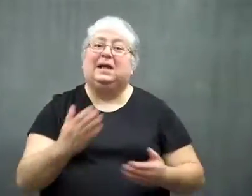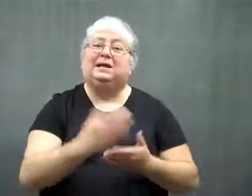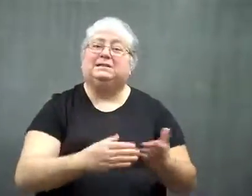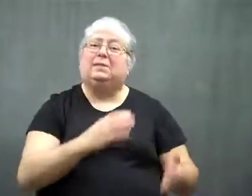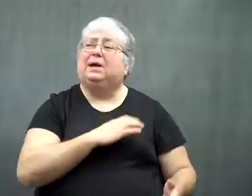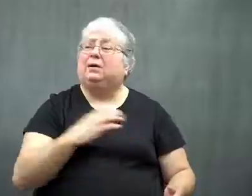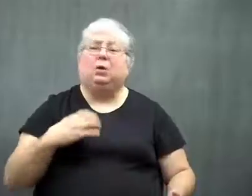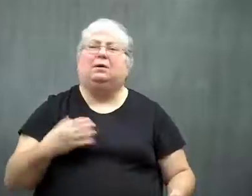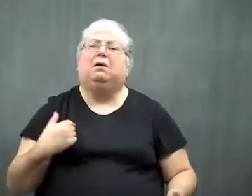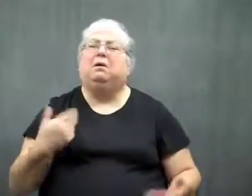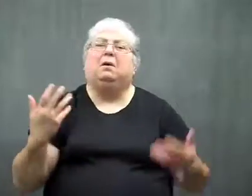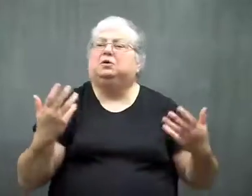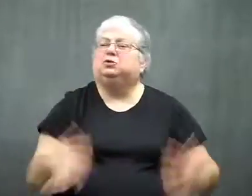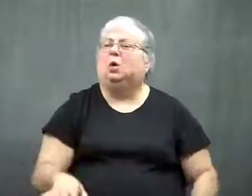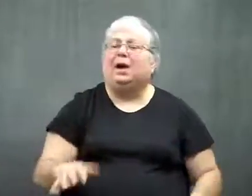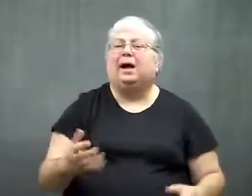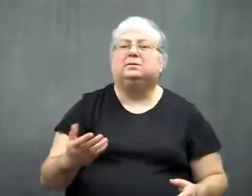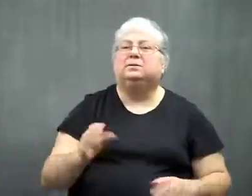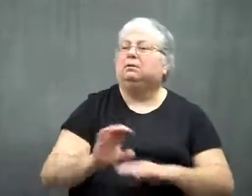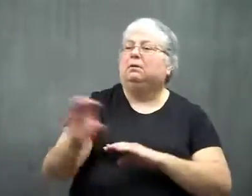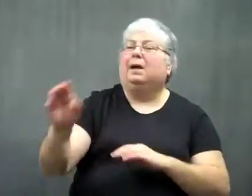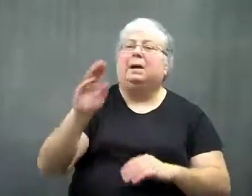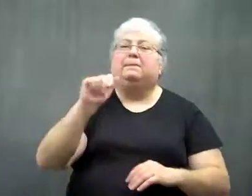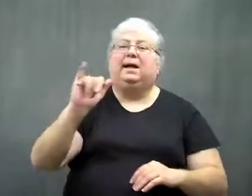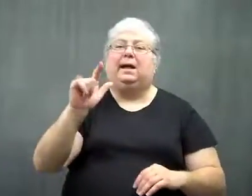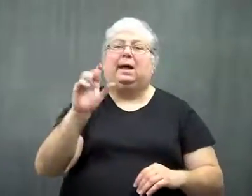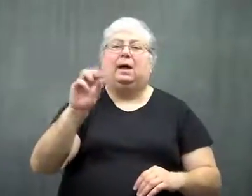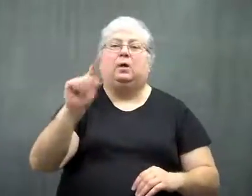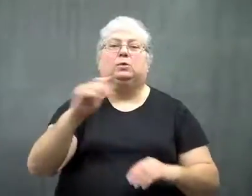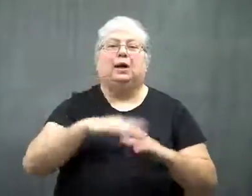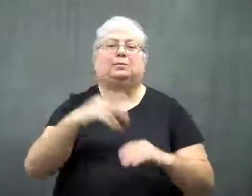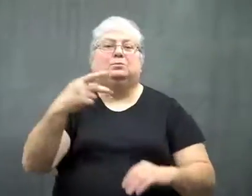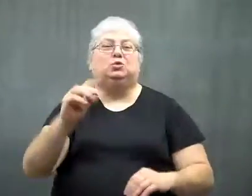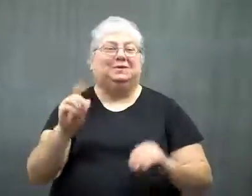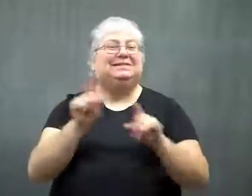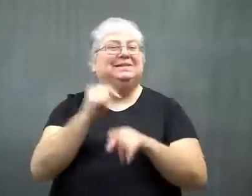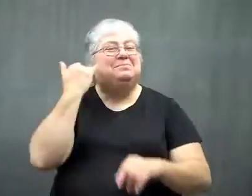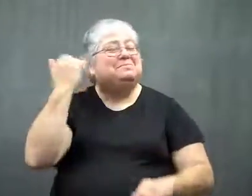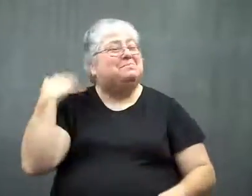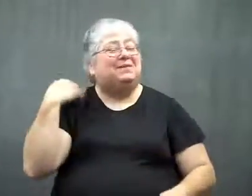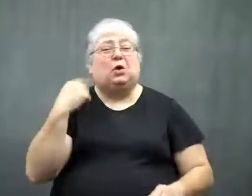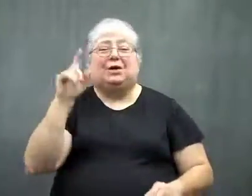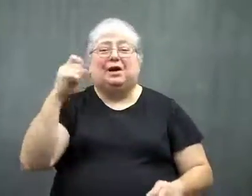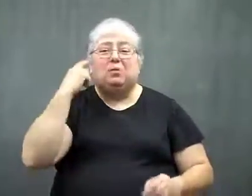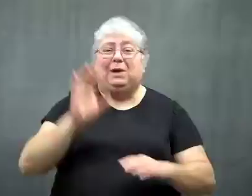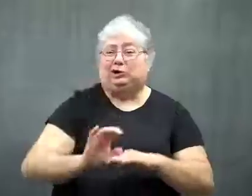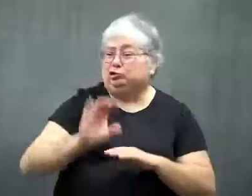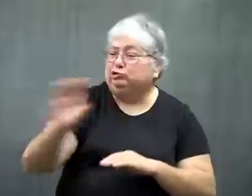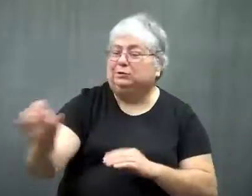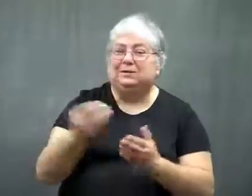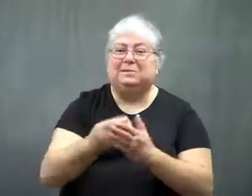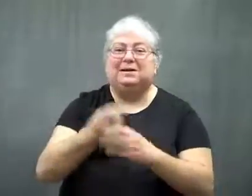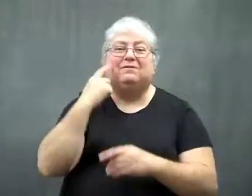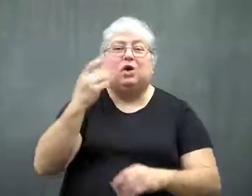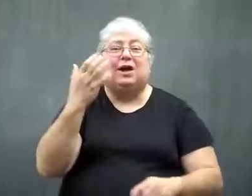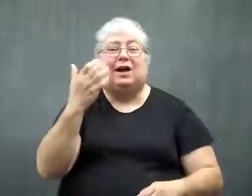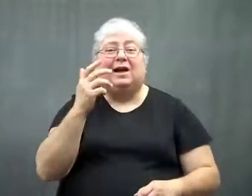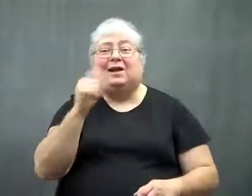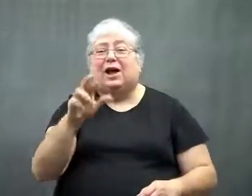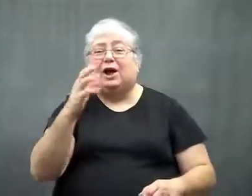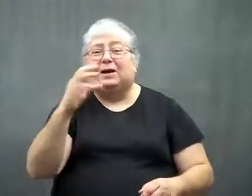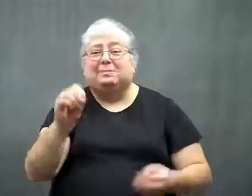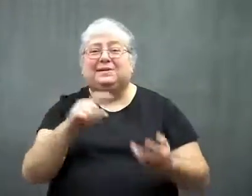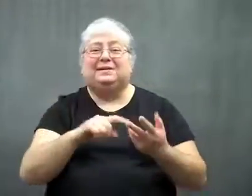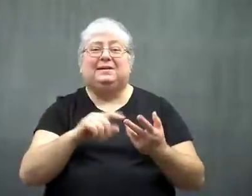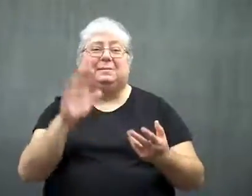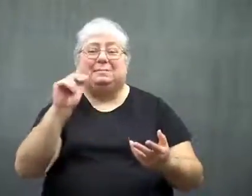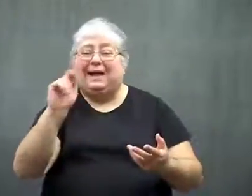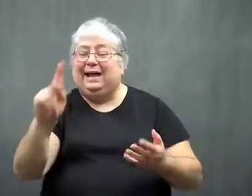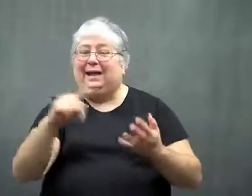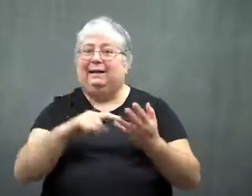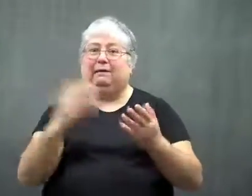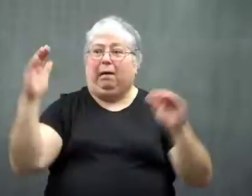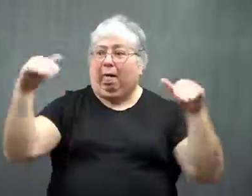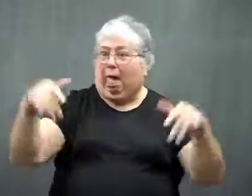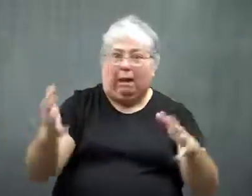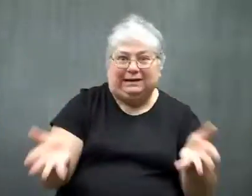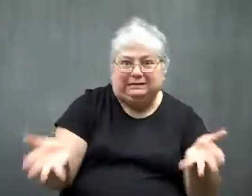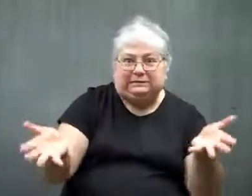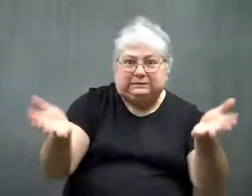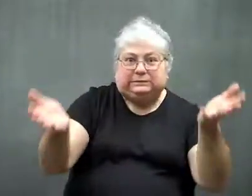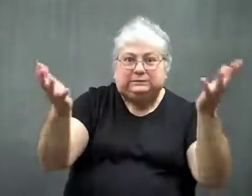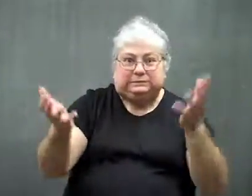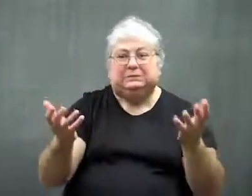Some members of Congress don't want to bail the Postal Service out